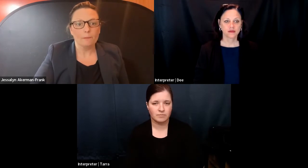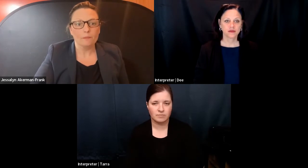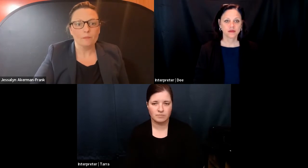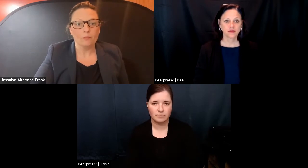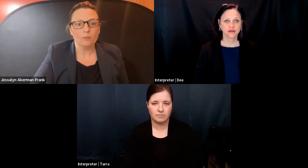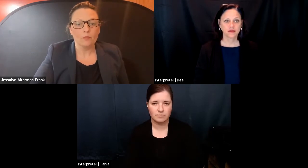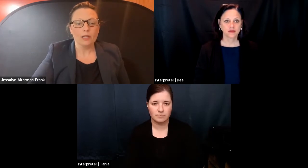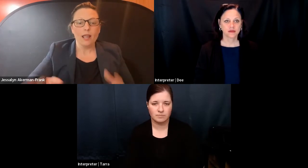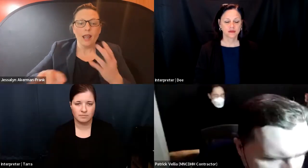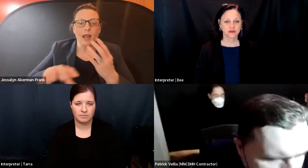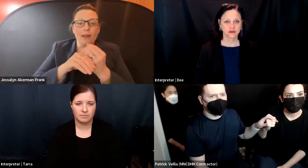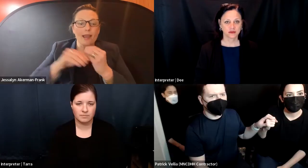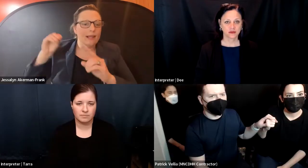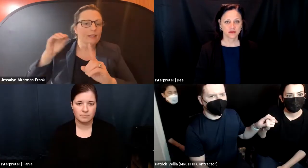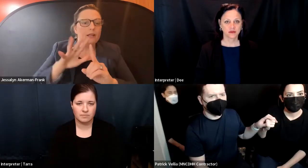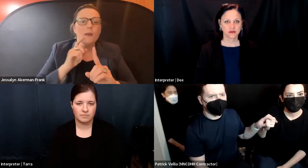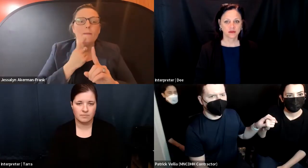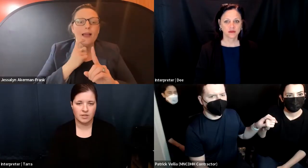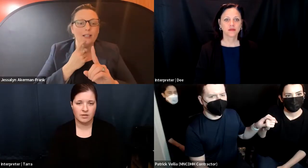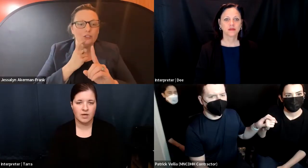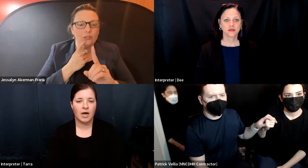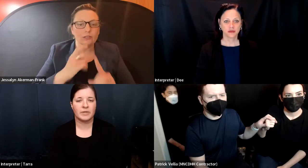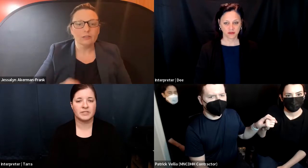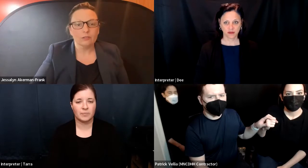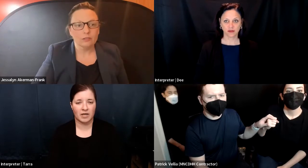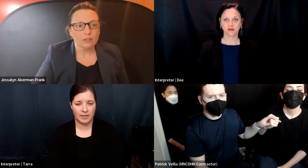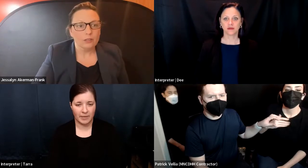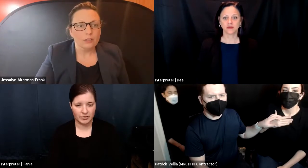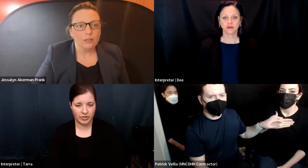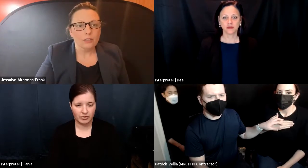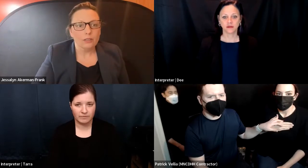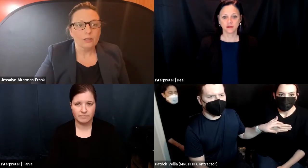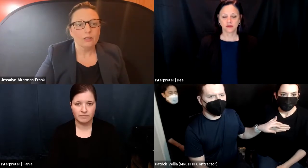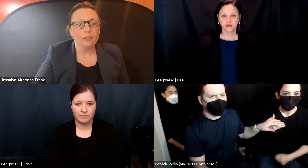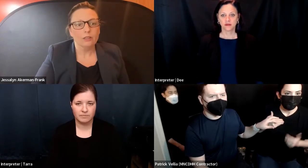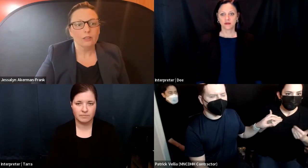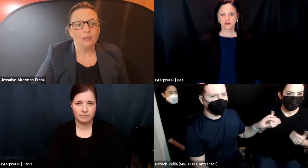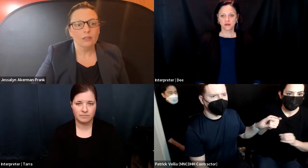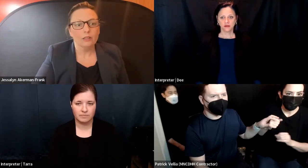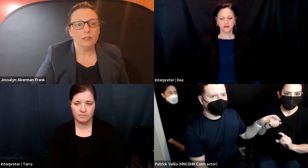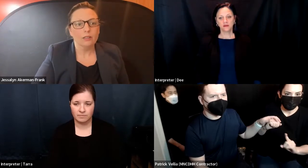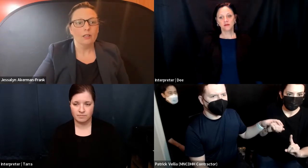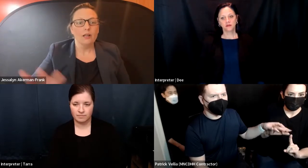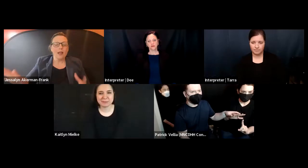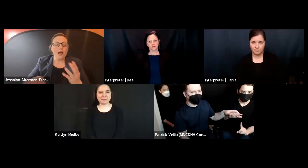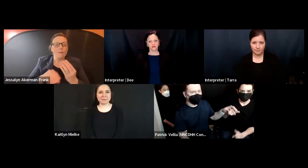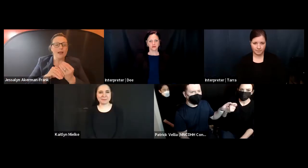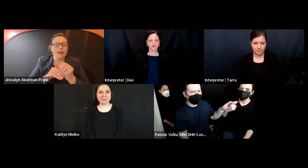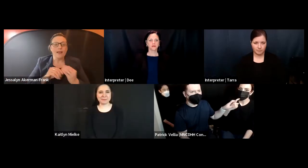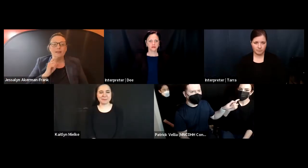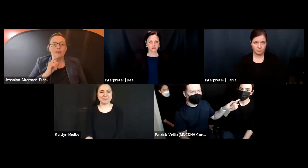Hold on one moment.